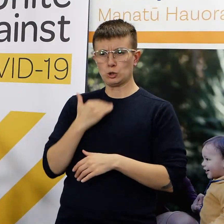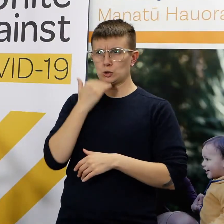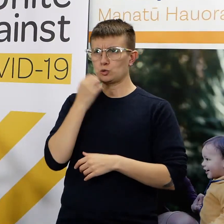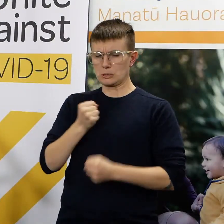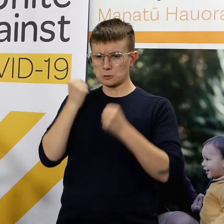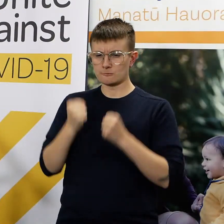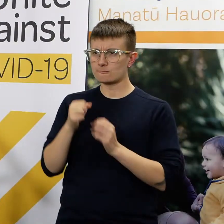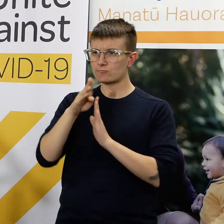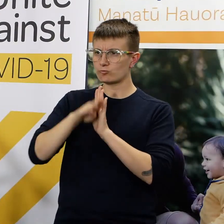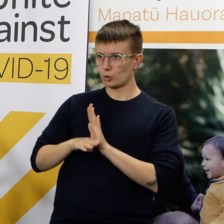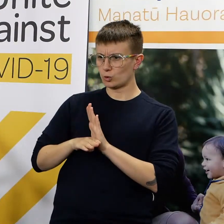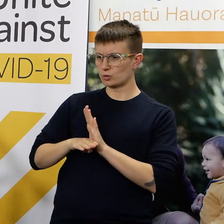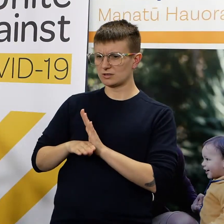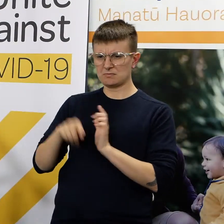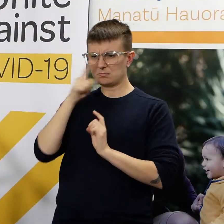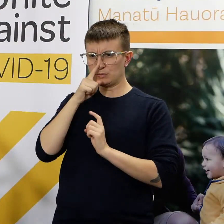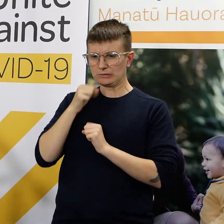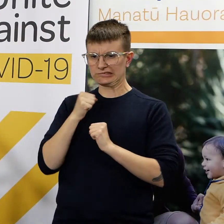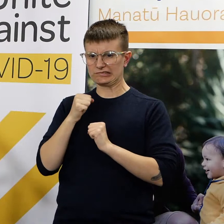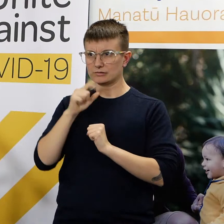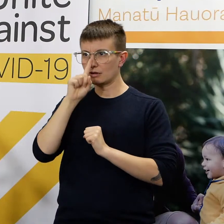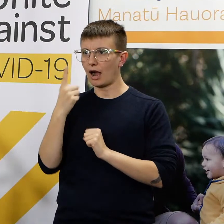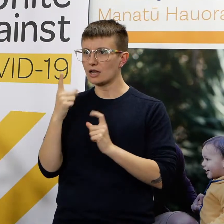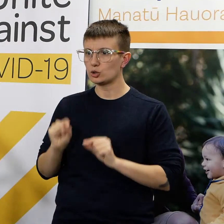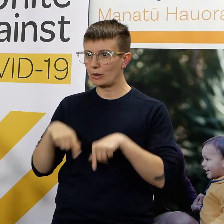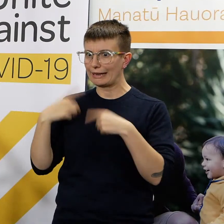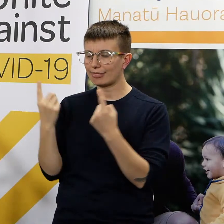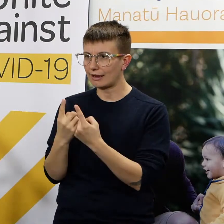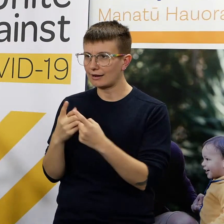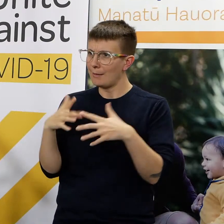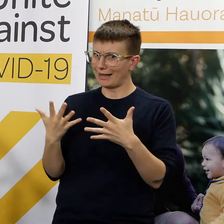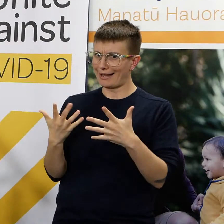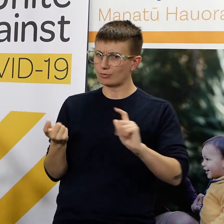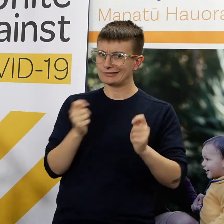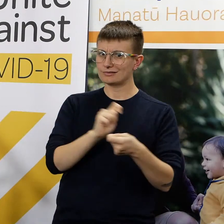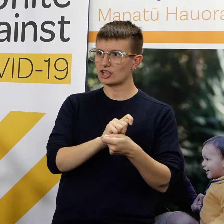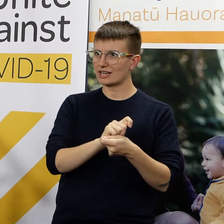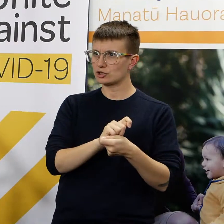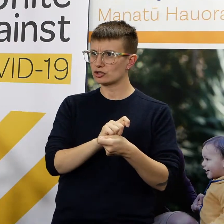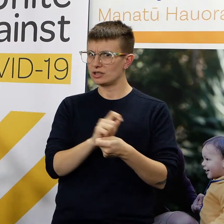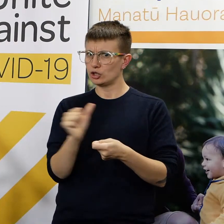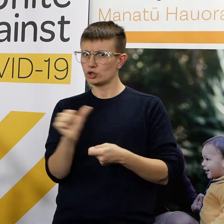you have to take into consideration the likes of the other people in quarantine, like nurses and health workers who